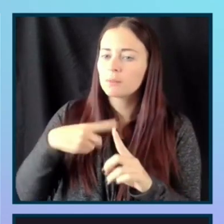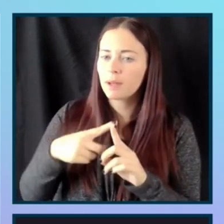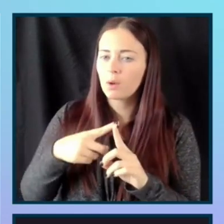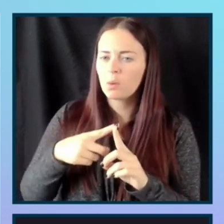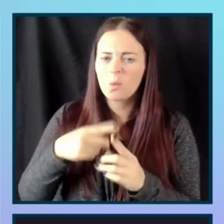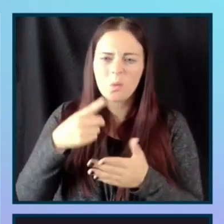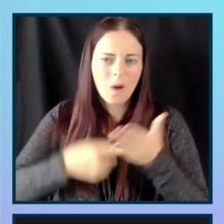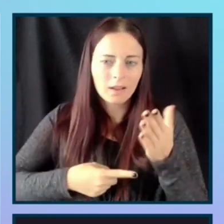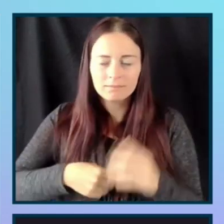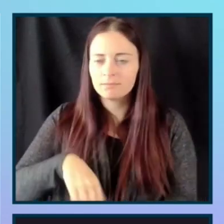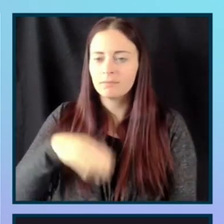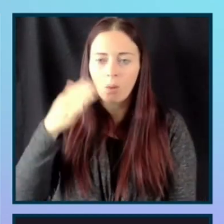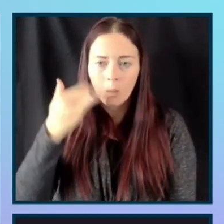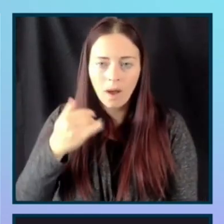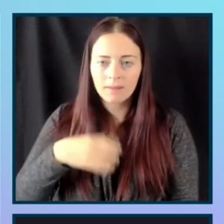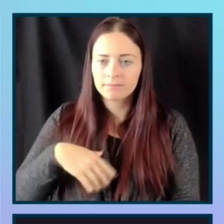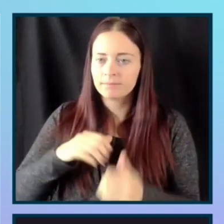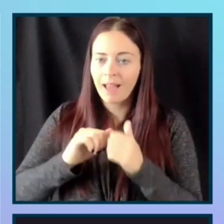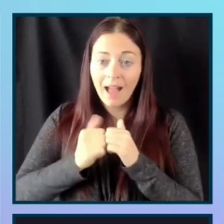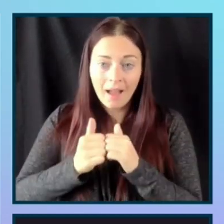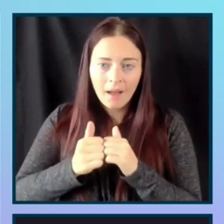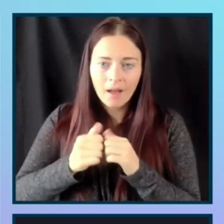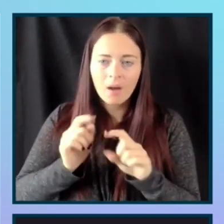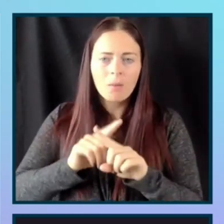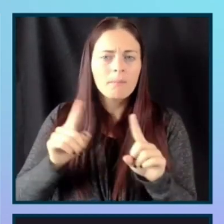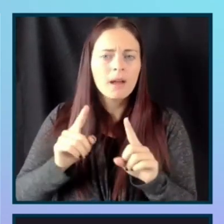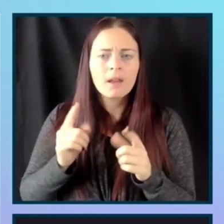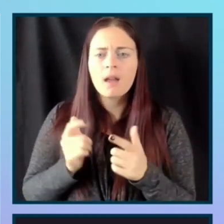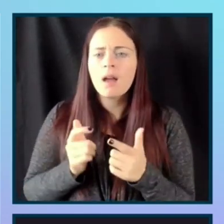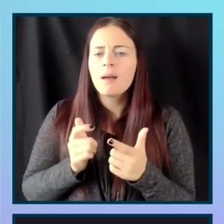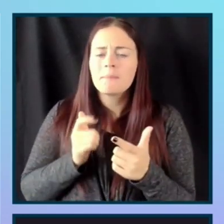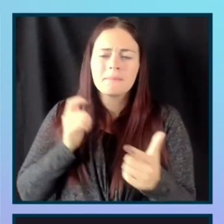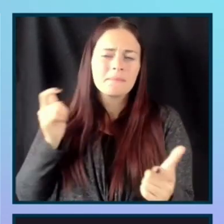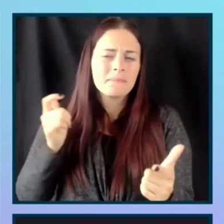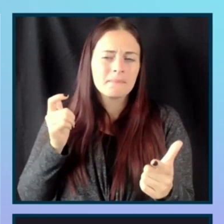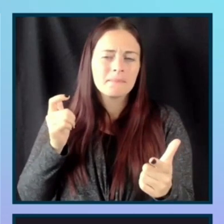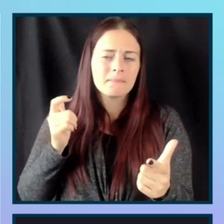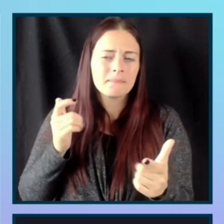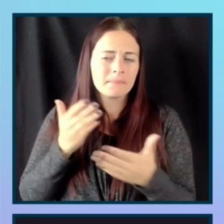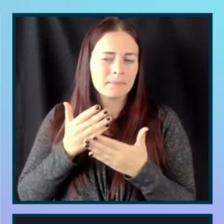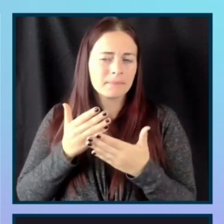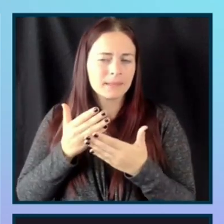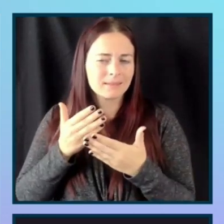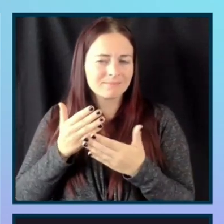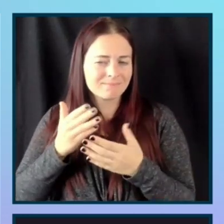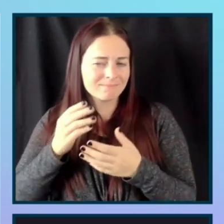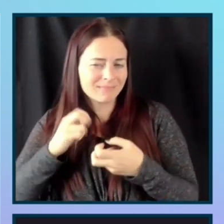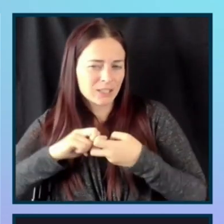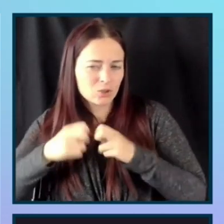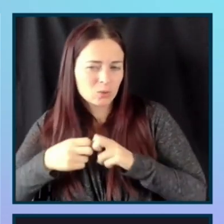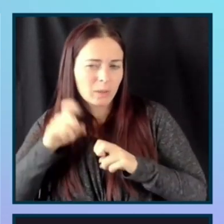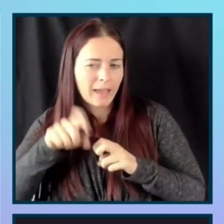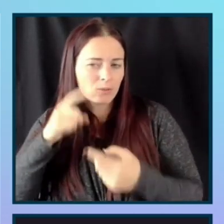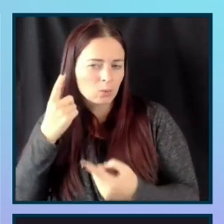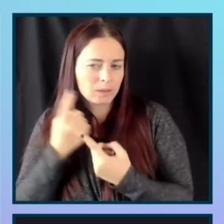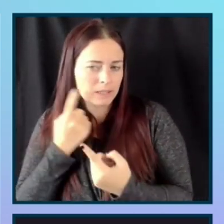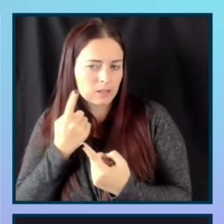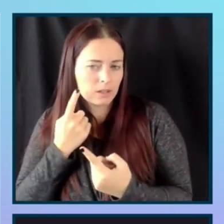but there's a much bigger consideration I believe for all of us here, which is, why? Why should we do it?